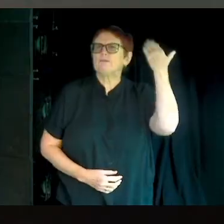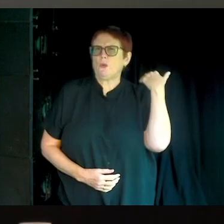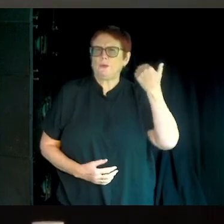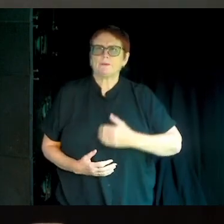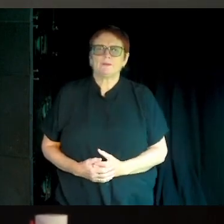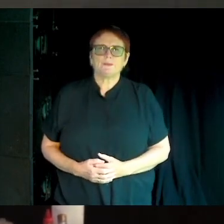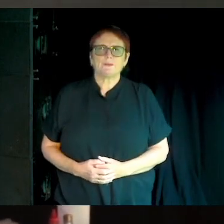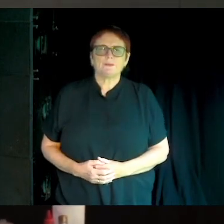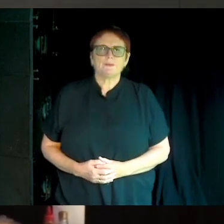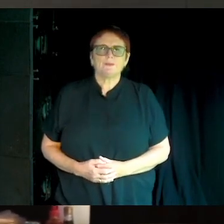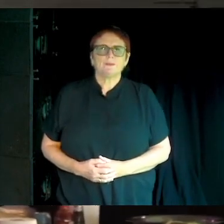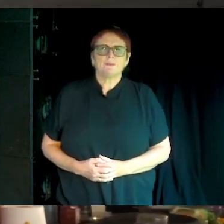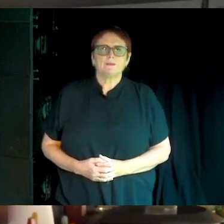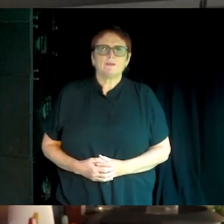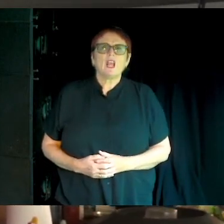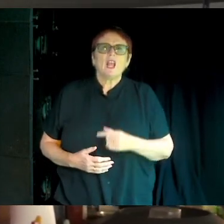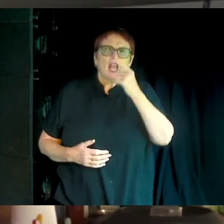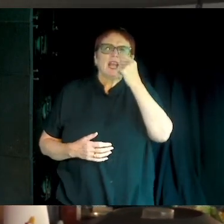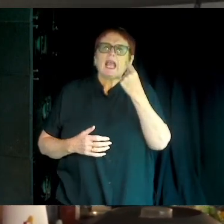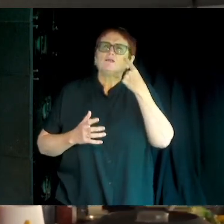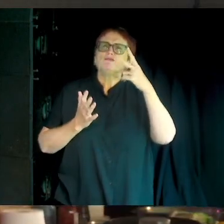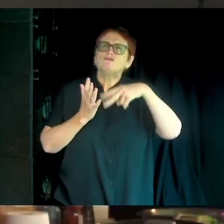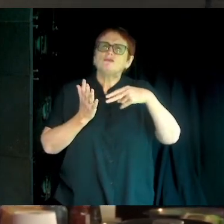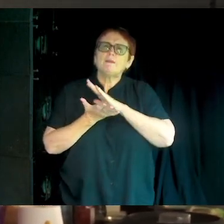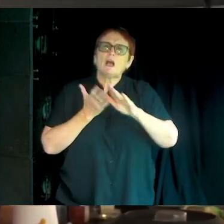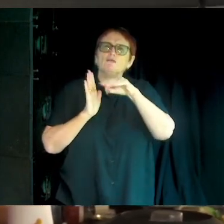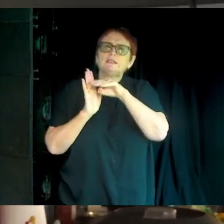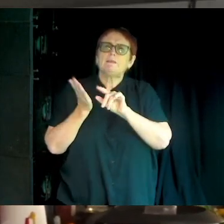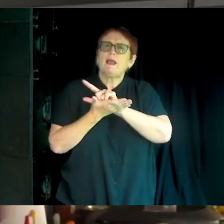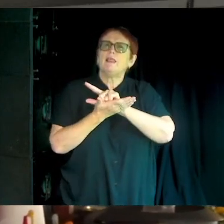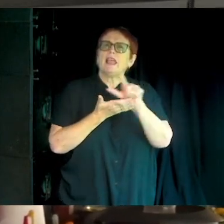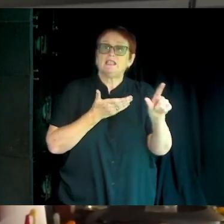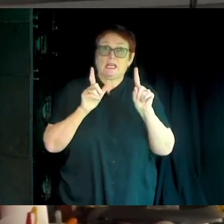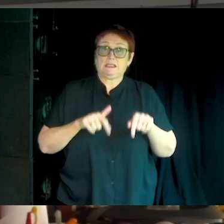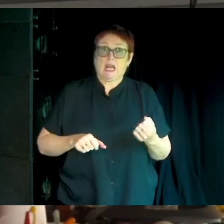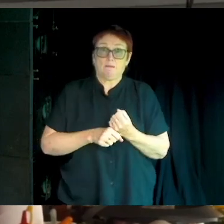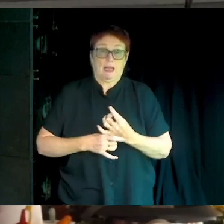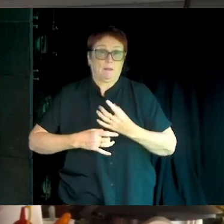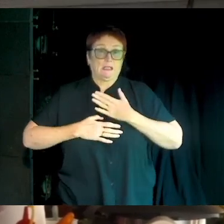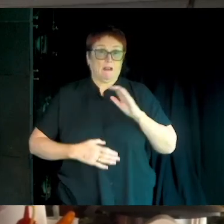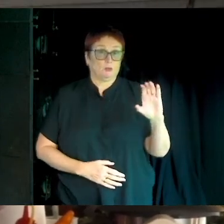and it will be in my recipe how I prepare the chili singapore chili sauce from scratch and